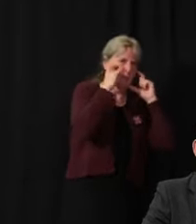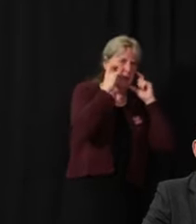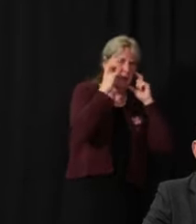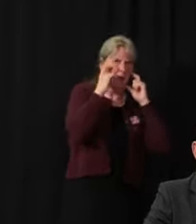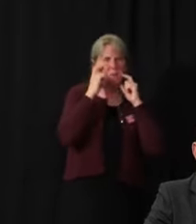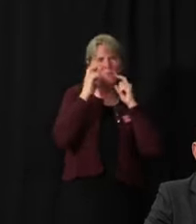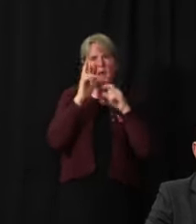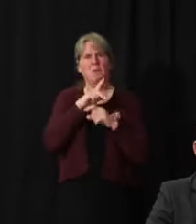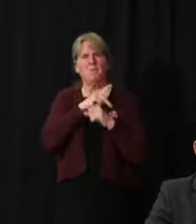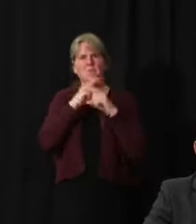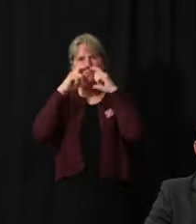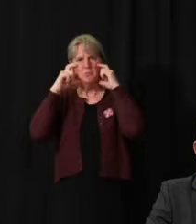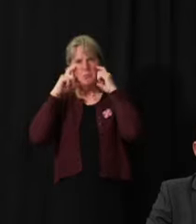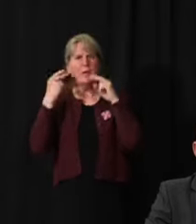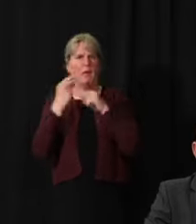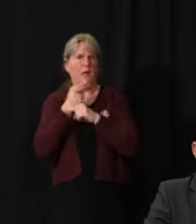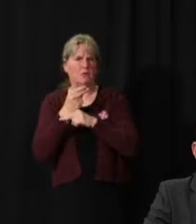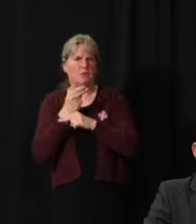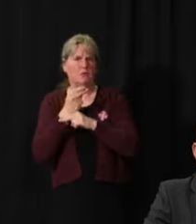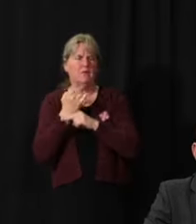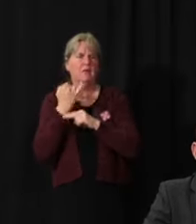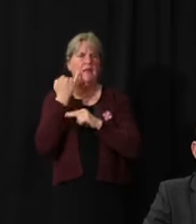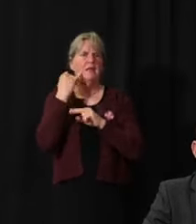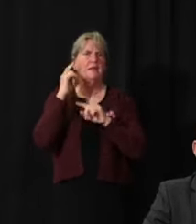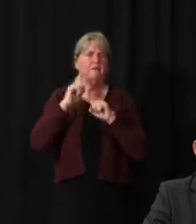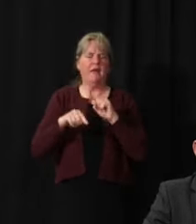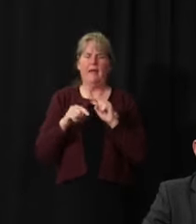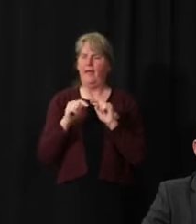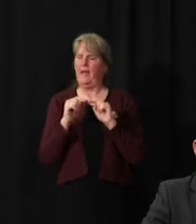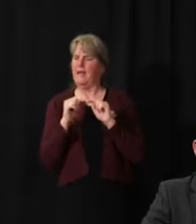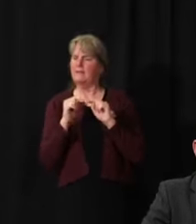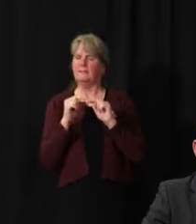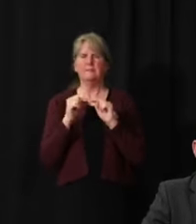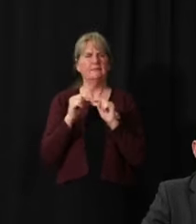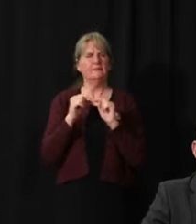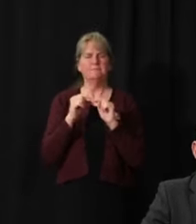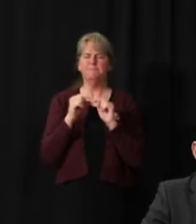physical measures cannot be maintained.